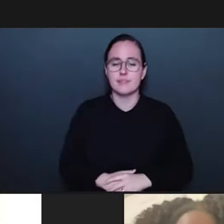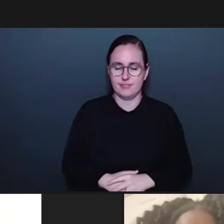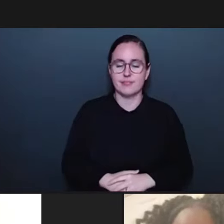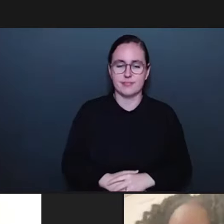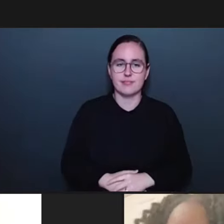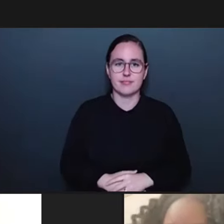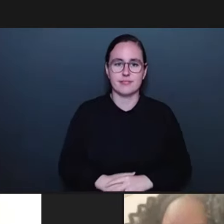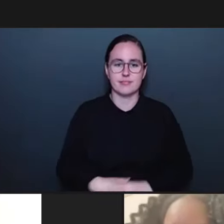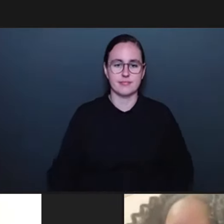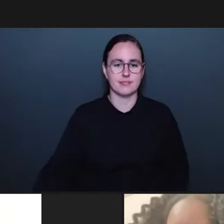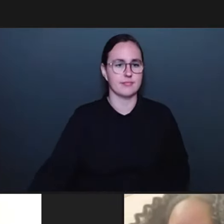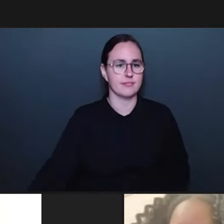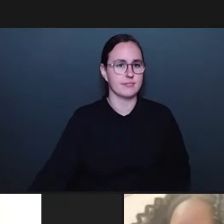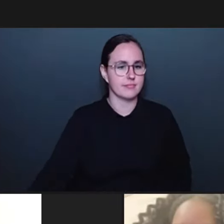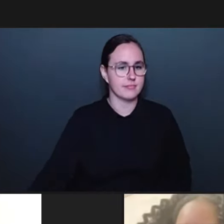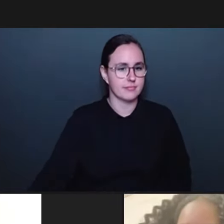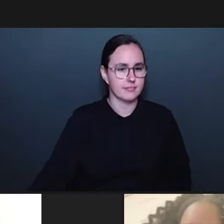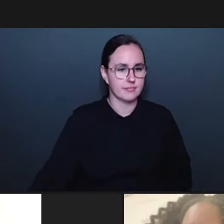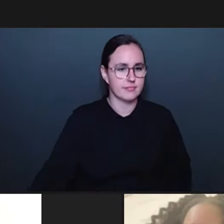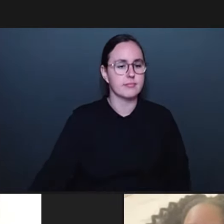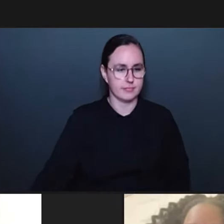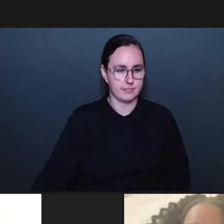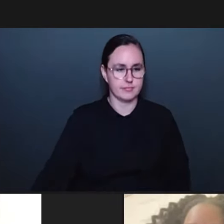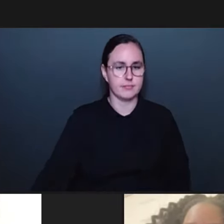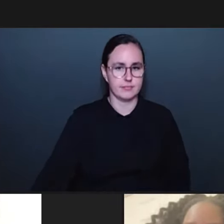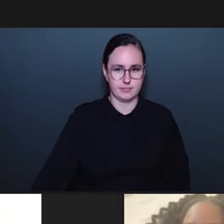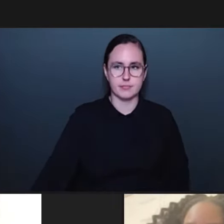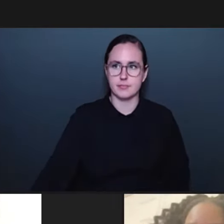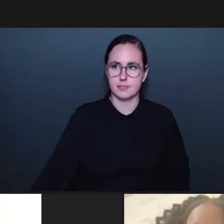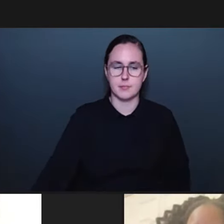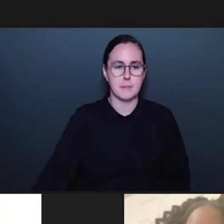[Opira Bosco Okot] Yes, thank you so much for having me in